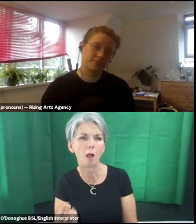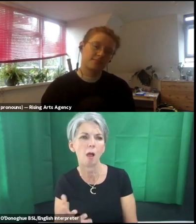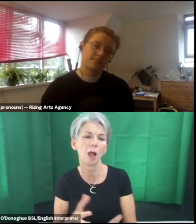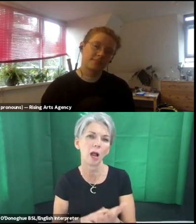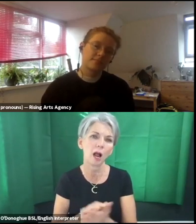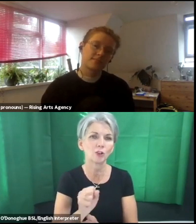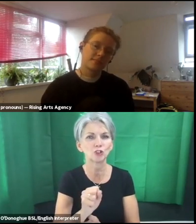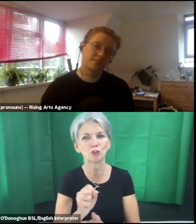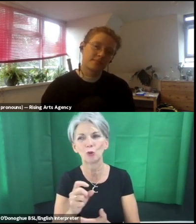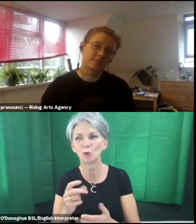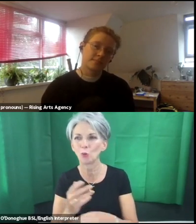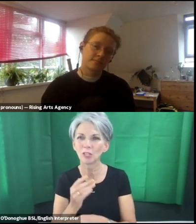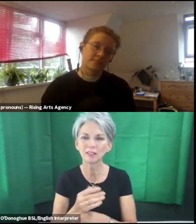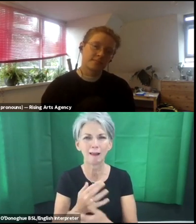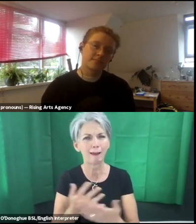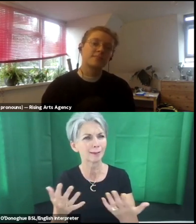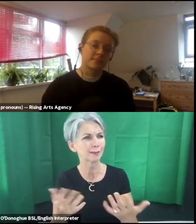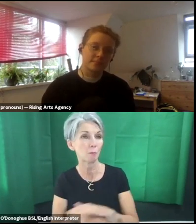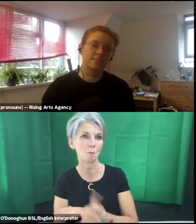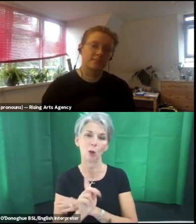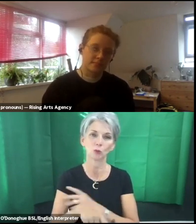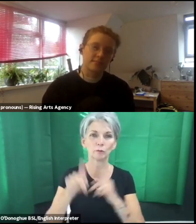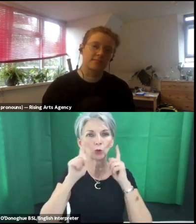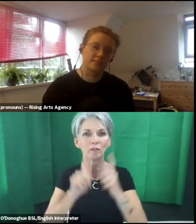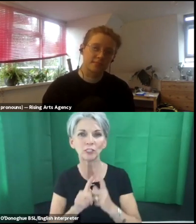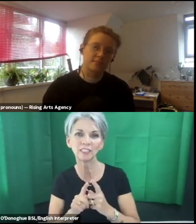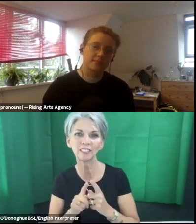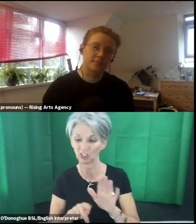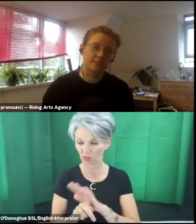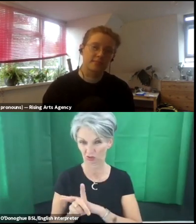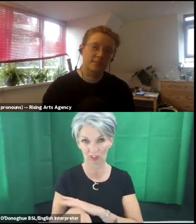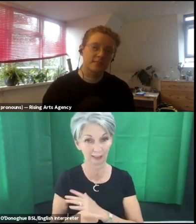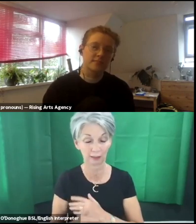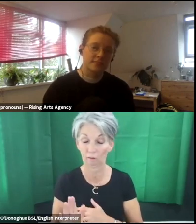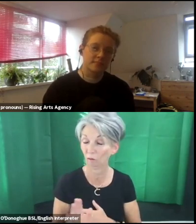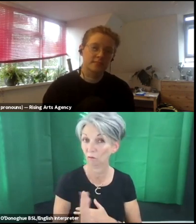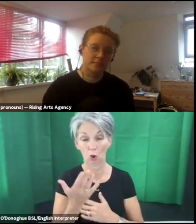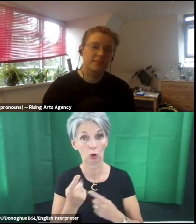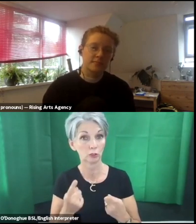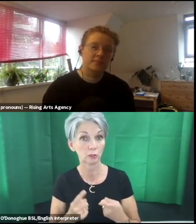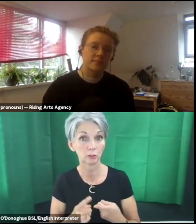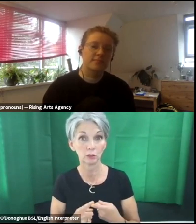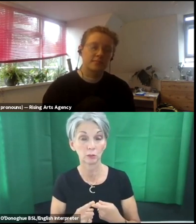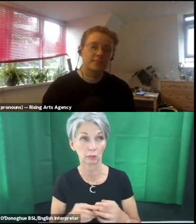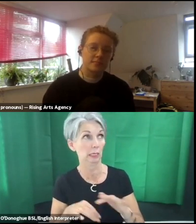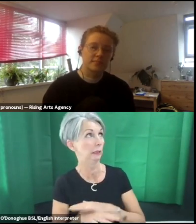of people that are straight out of uni or that it's their first- they are entering the workforce.